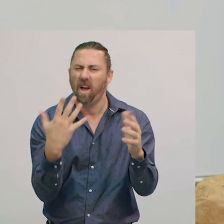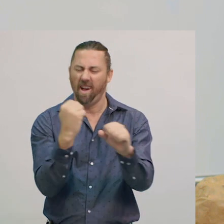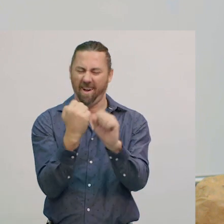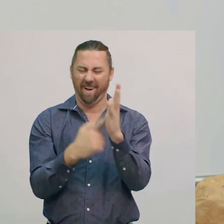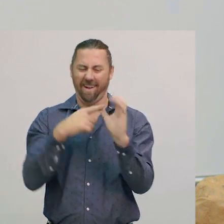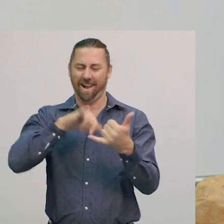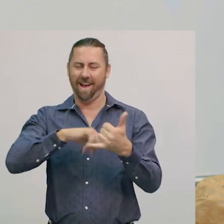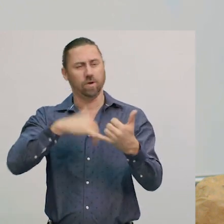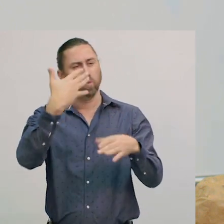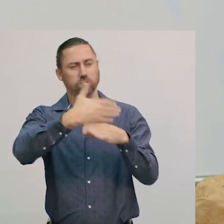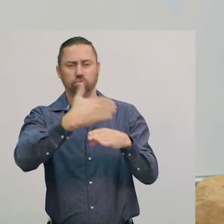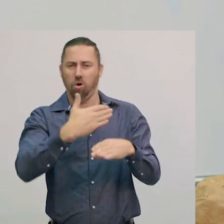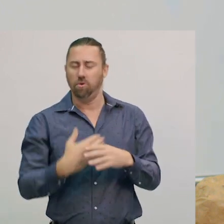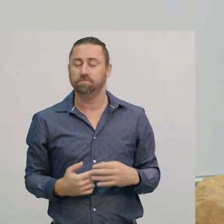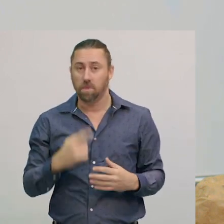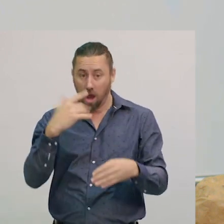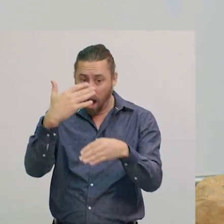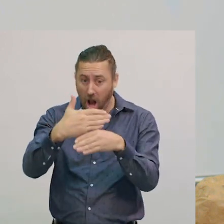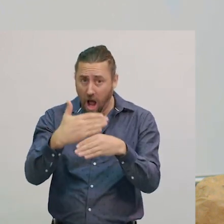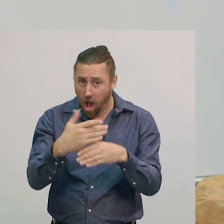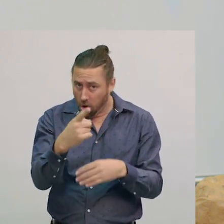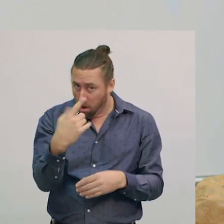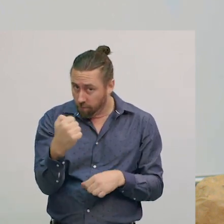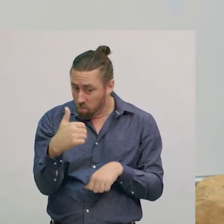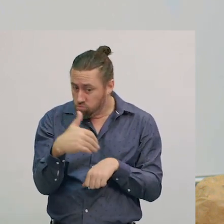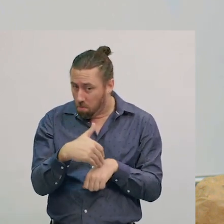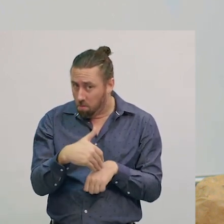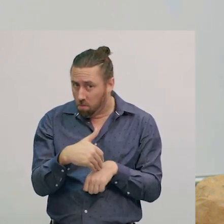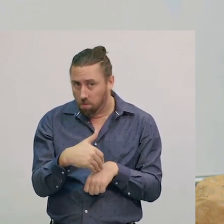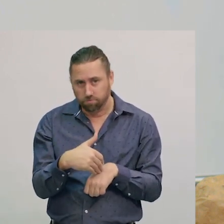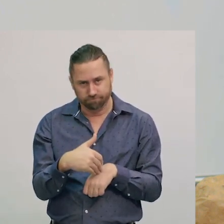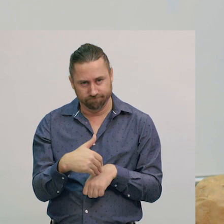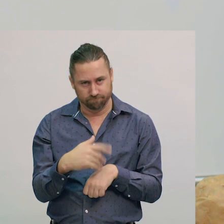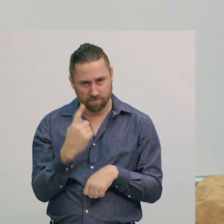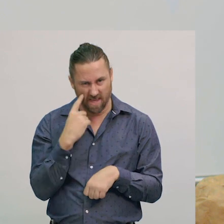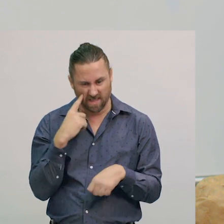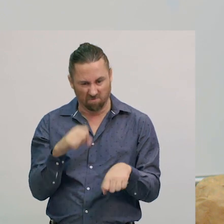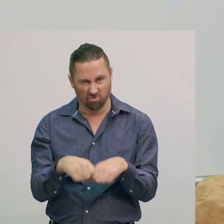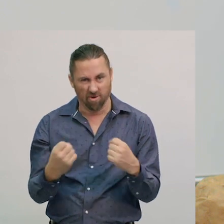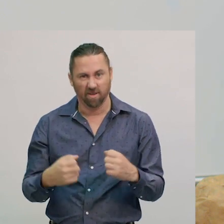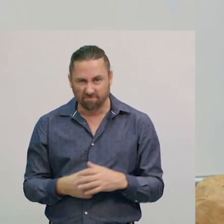Can you think of a problem with using glass? It’s easier to break than most house materials so I have to be careful with it.